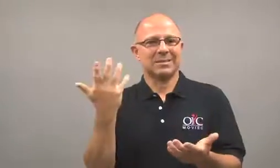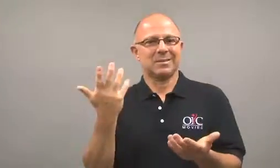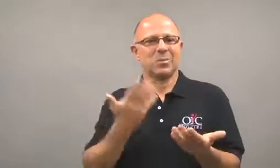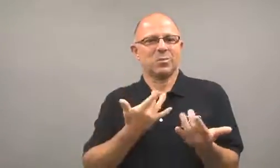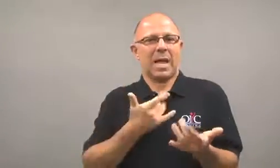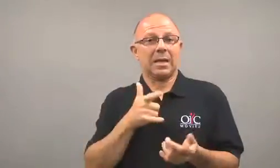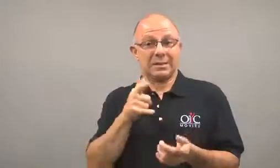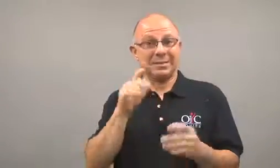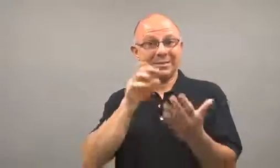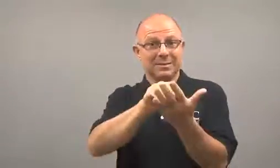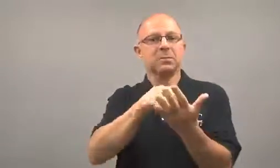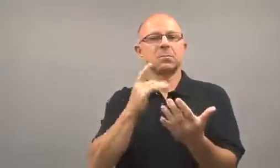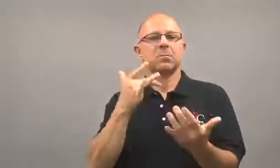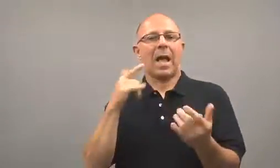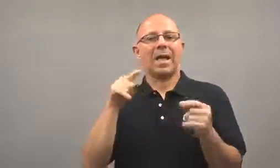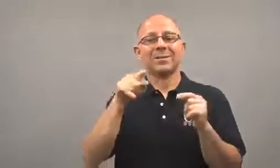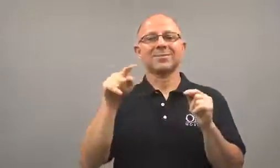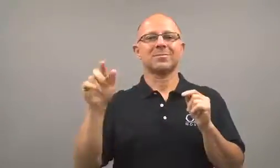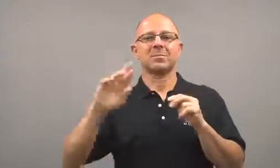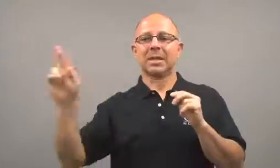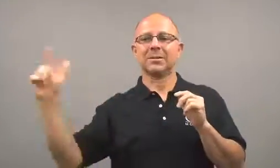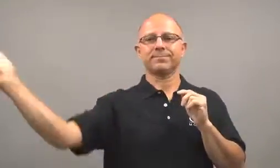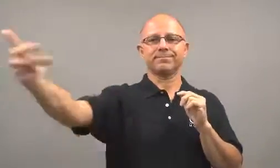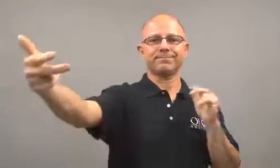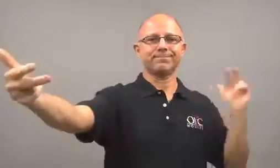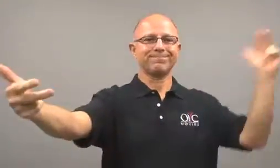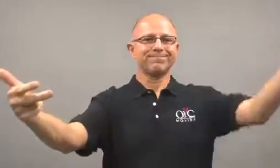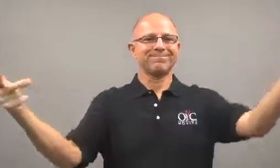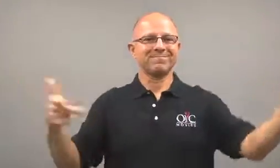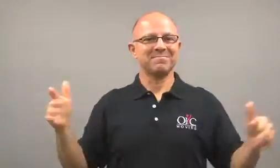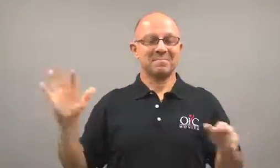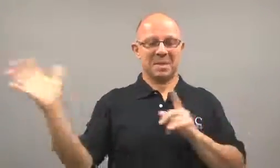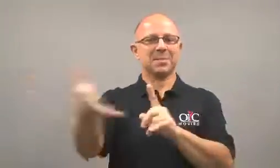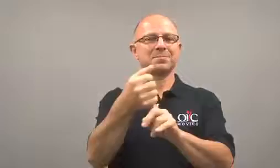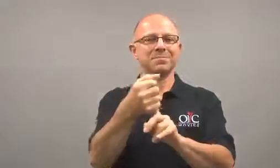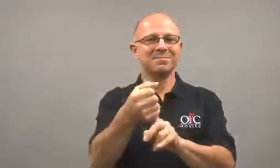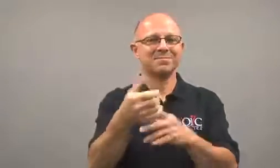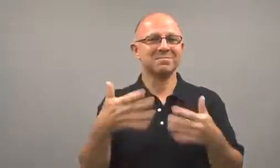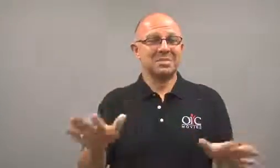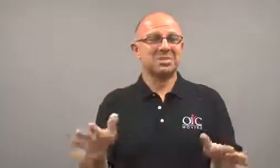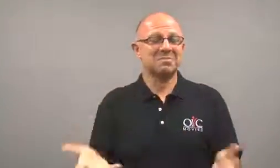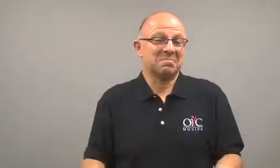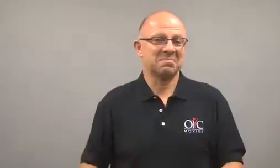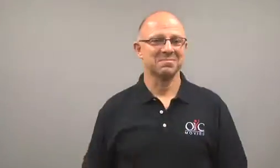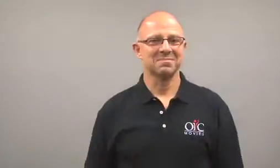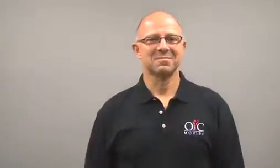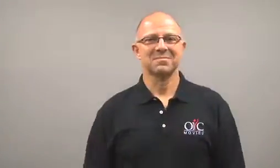With this, they can see where the car is heading and send other units ahead to block them and catch them.